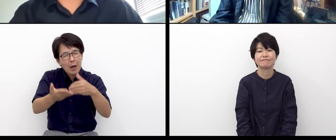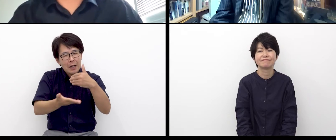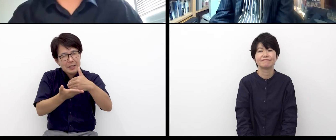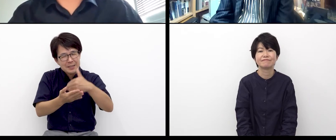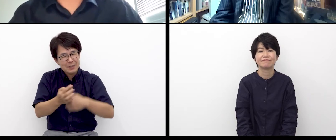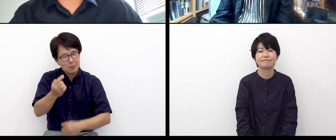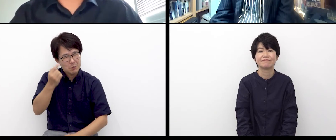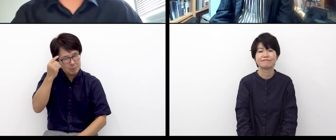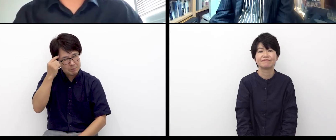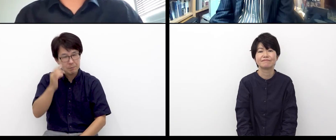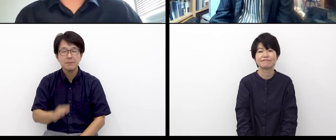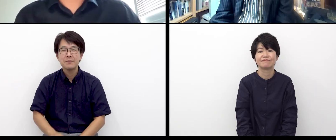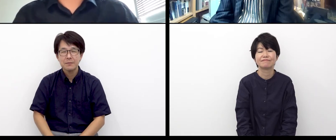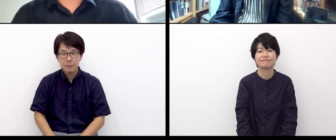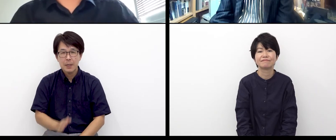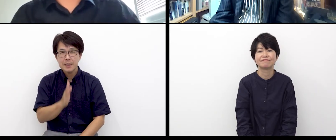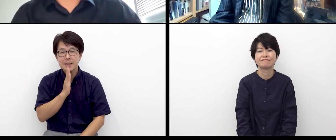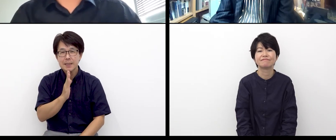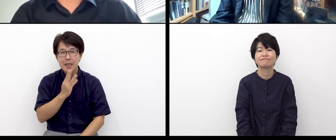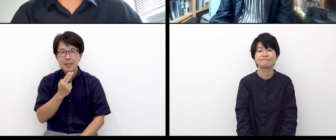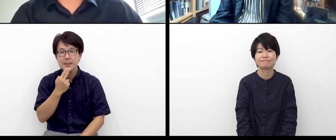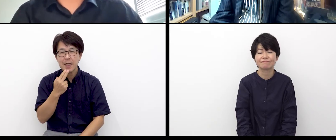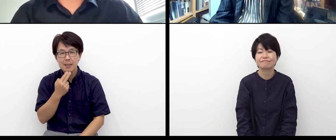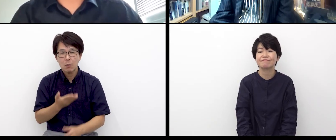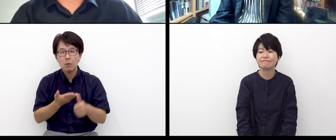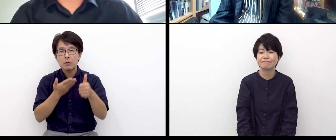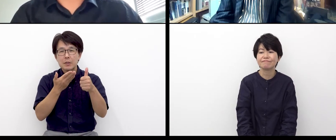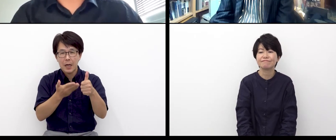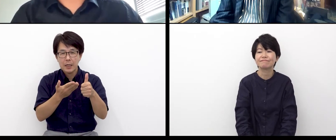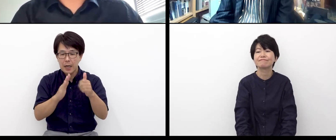with many kinds of “hikikomori” people,